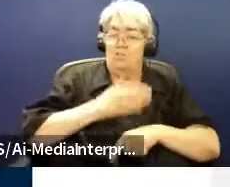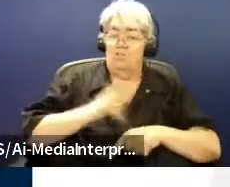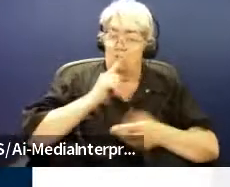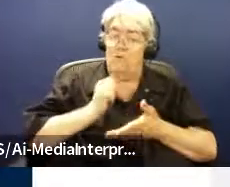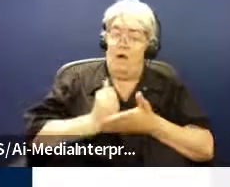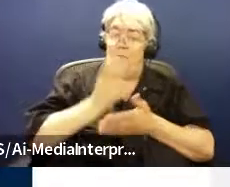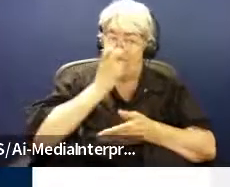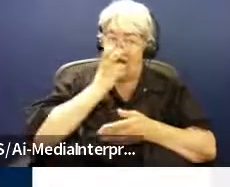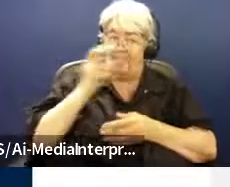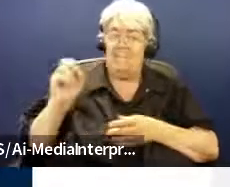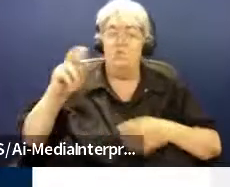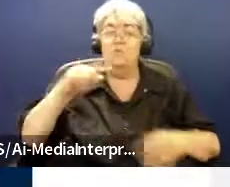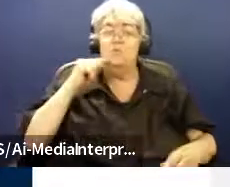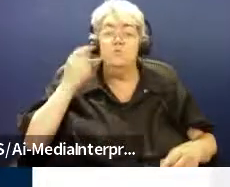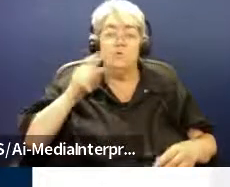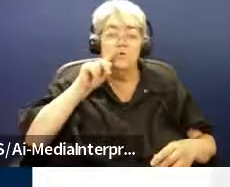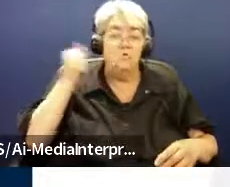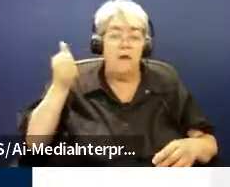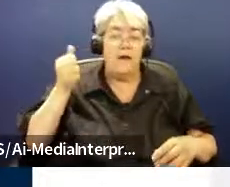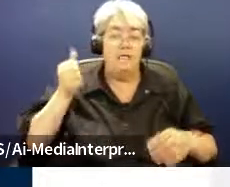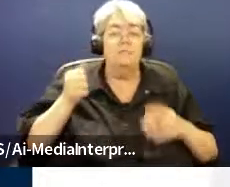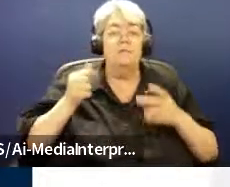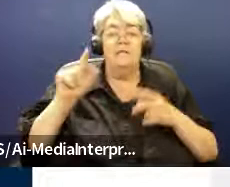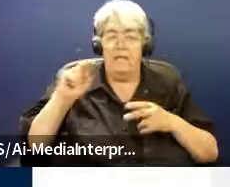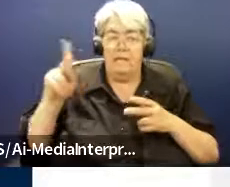national convention link. National convention heading level for link visited.